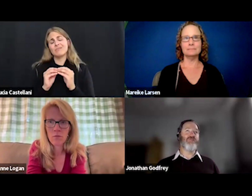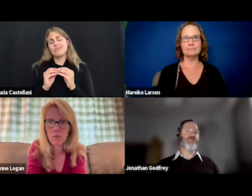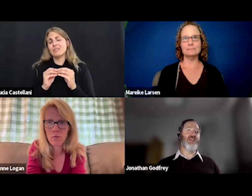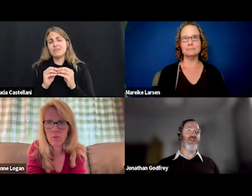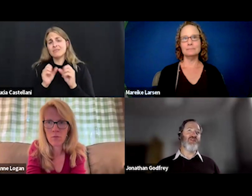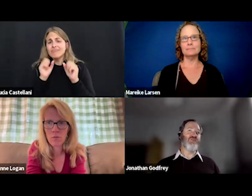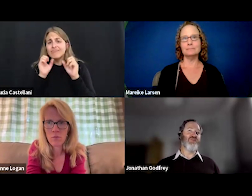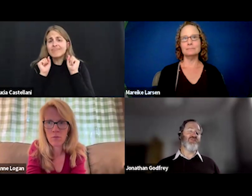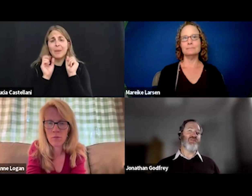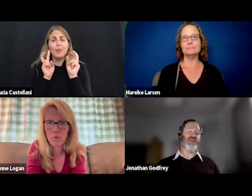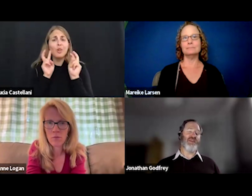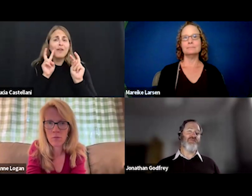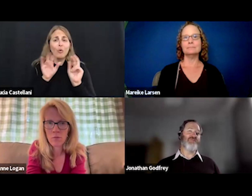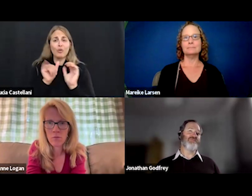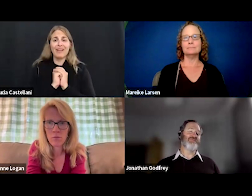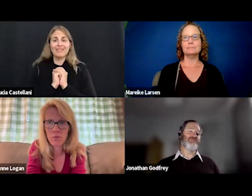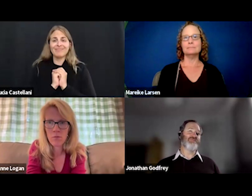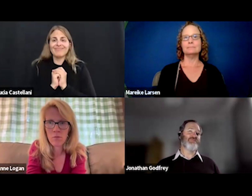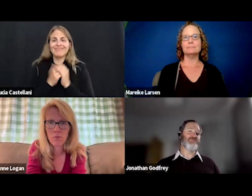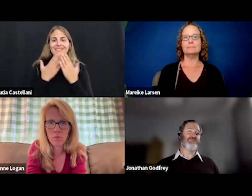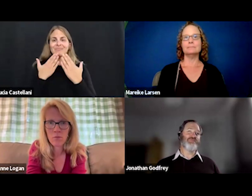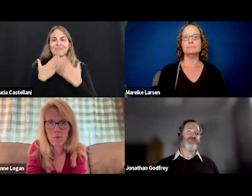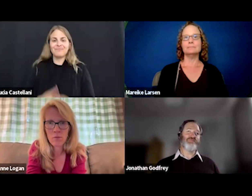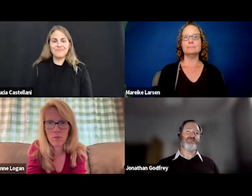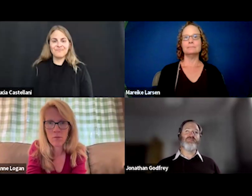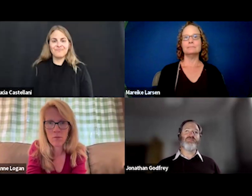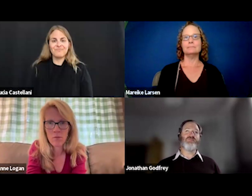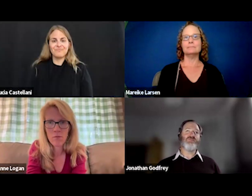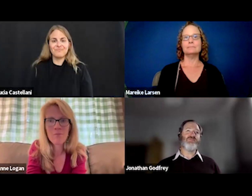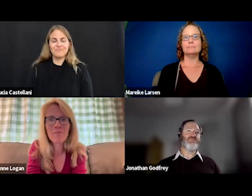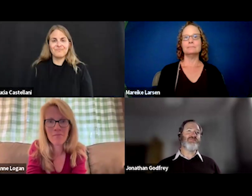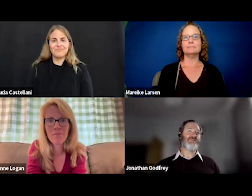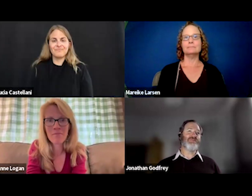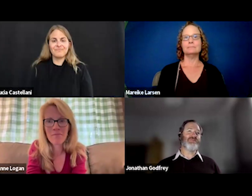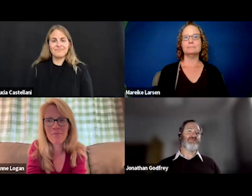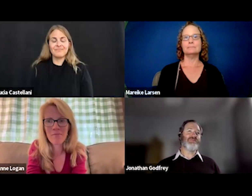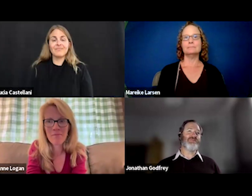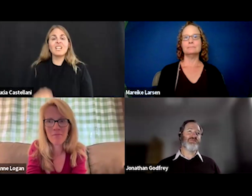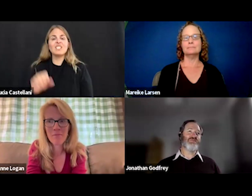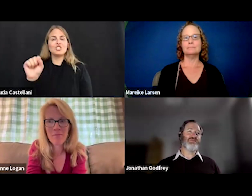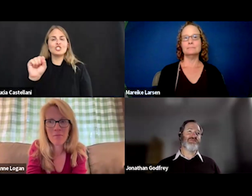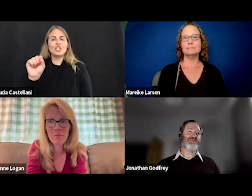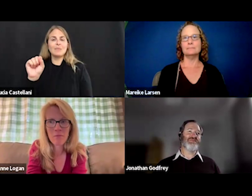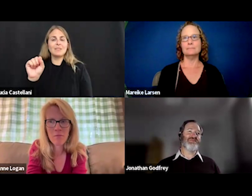Really looking forward to it. Thank you. And I just want to say thank you, also.